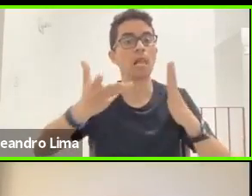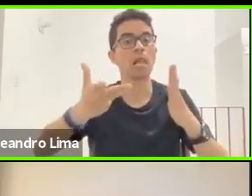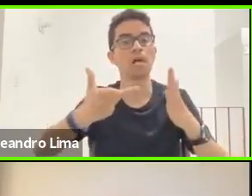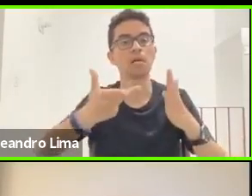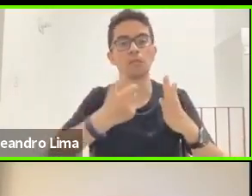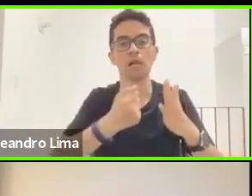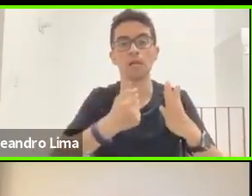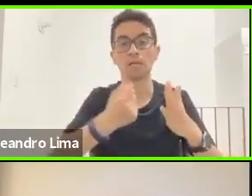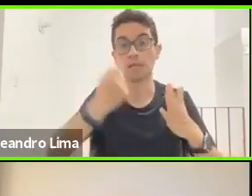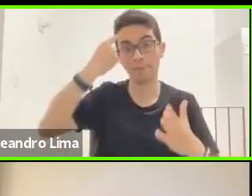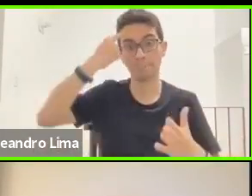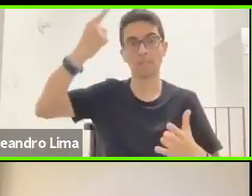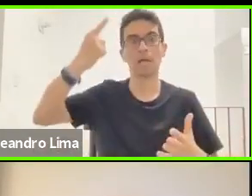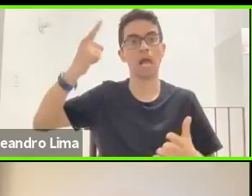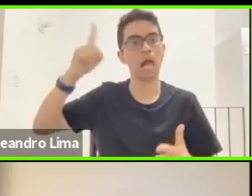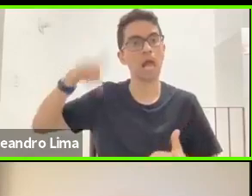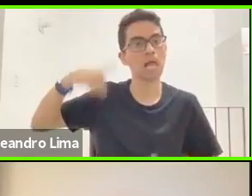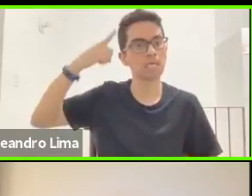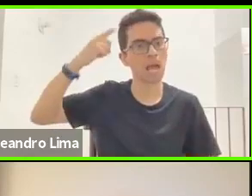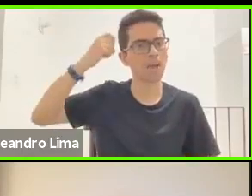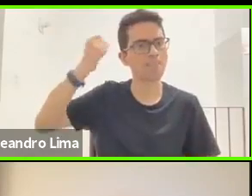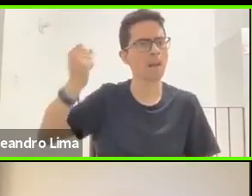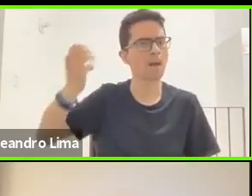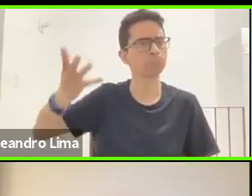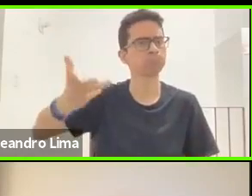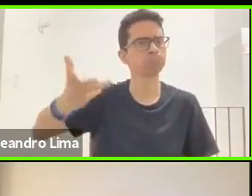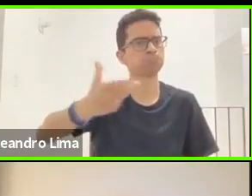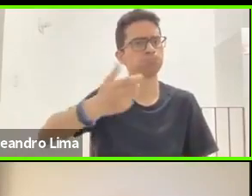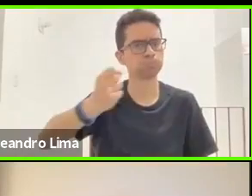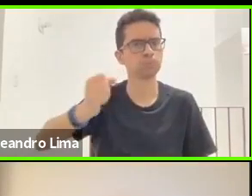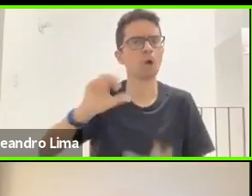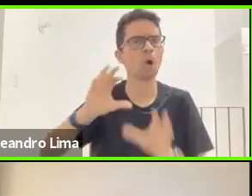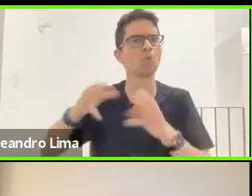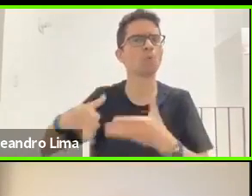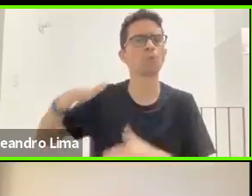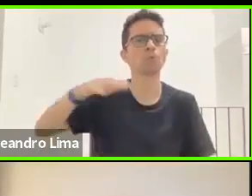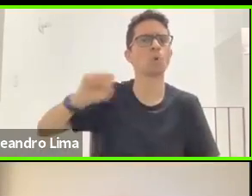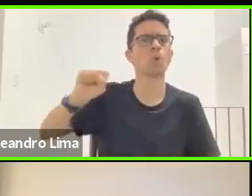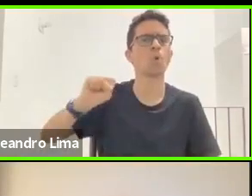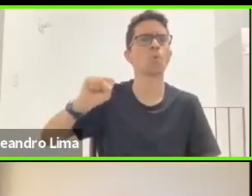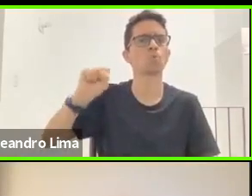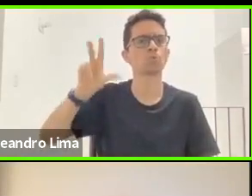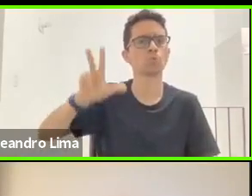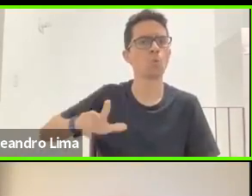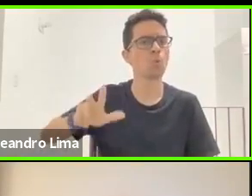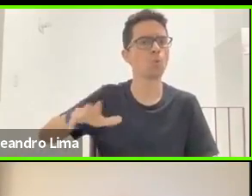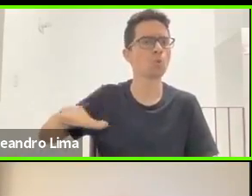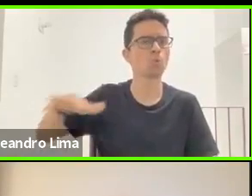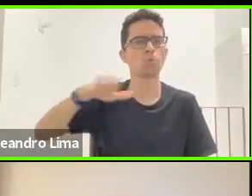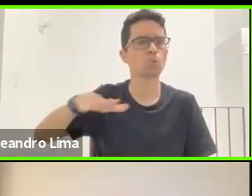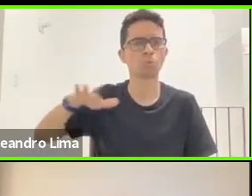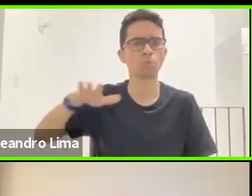was a group of. stuff southerners who southerners who managed who managed to return. etell the entire story